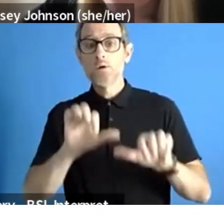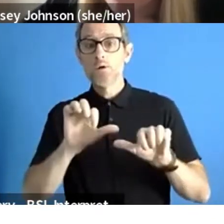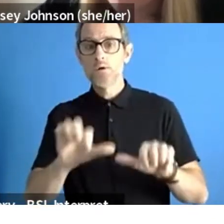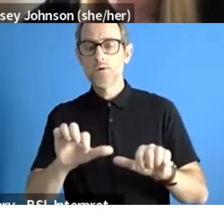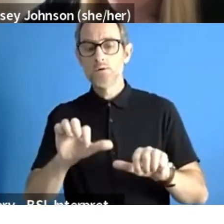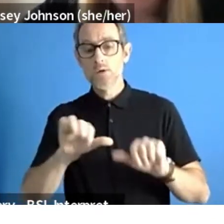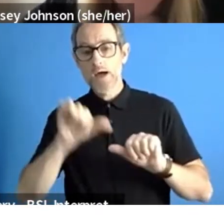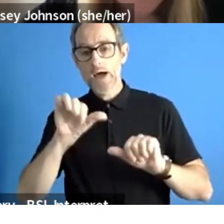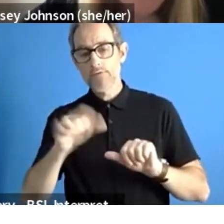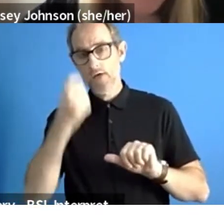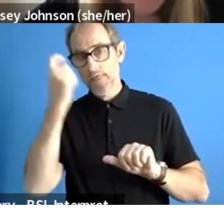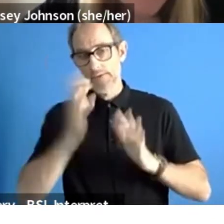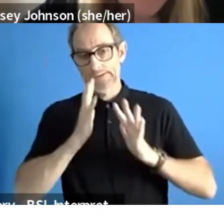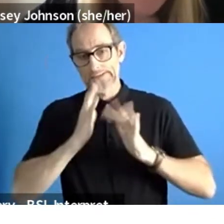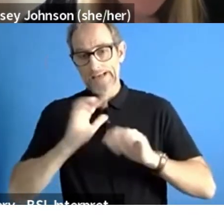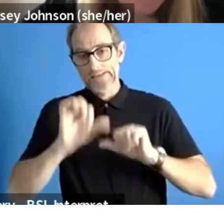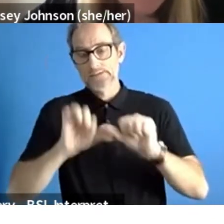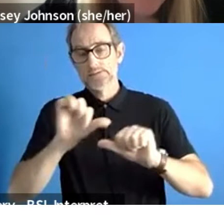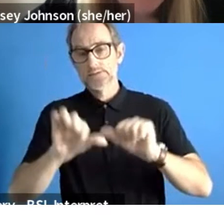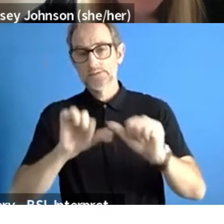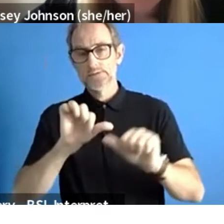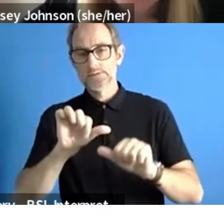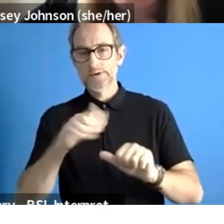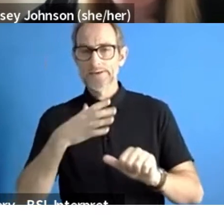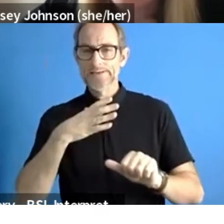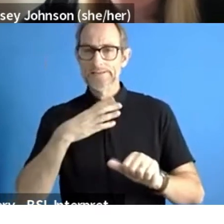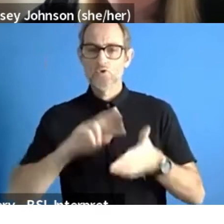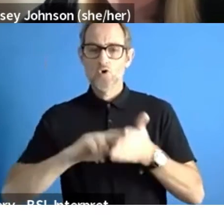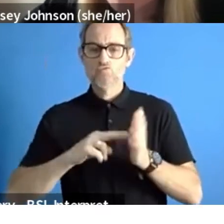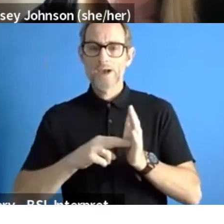about running the actual tests and you need to arrange someone to lead those